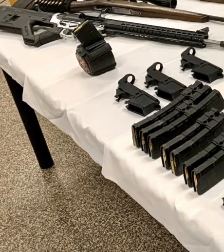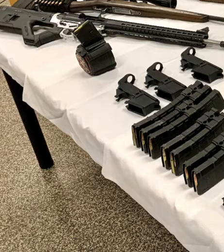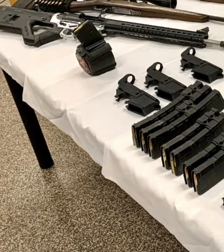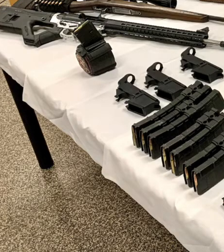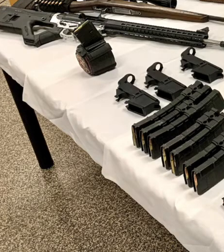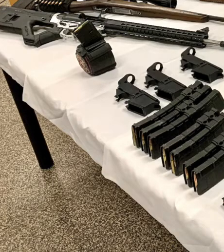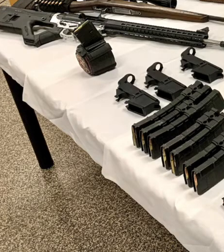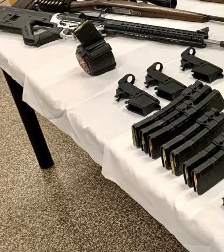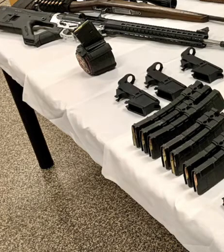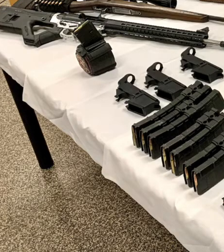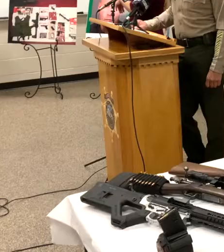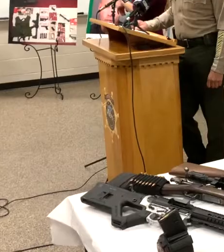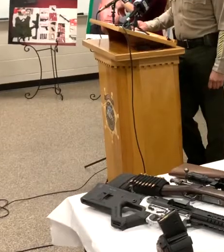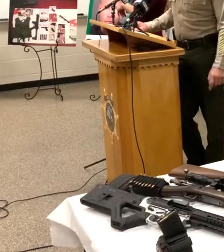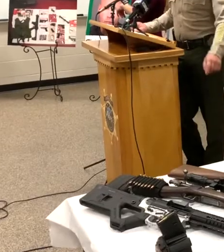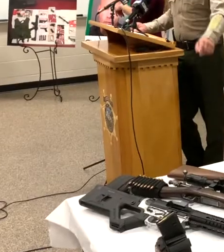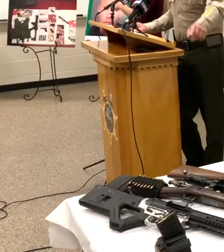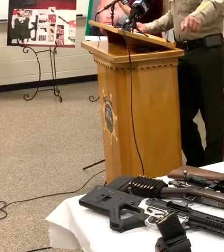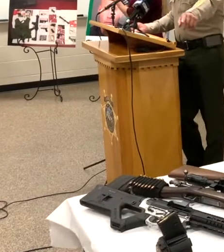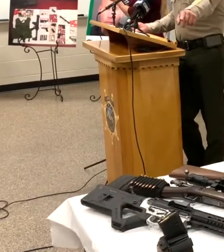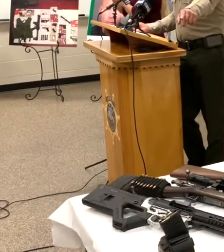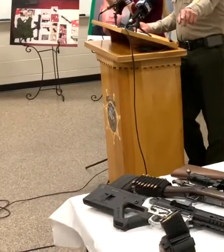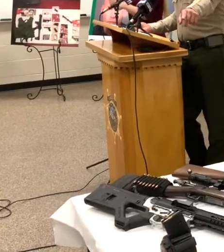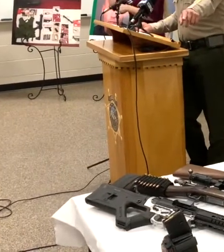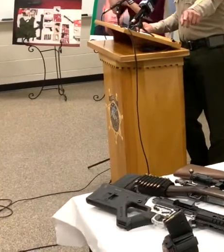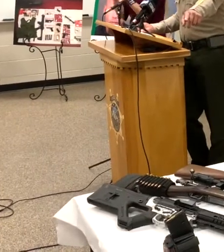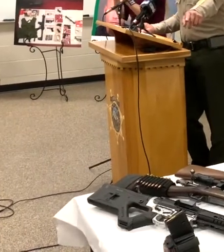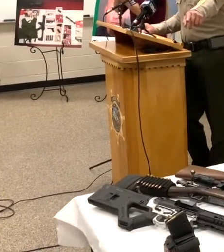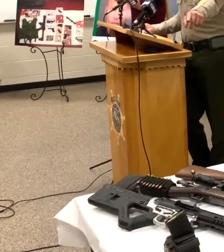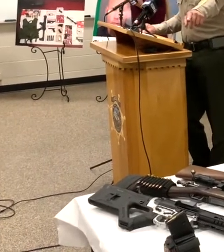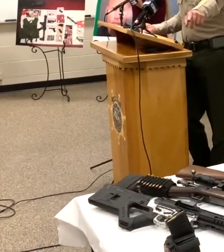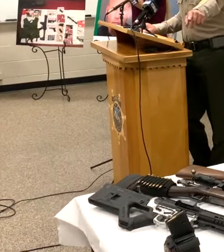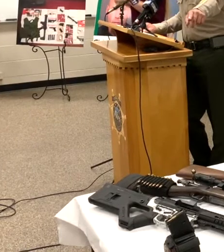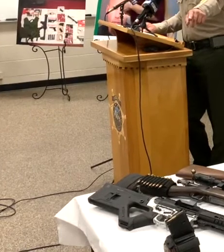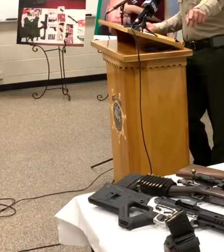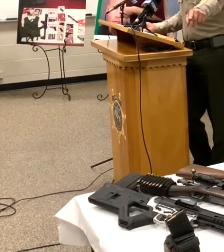the backseat easily accessible and also loaded.